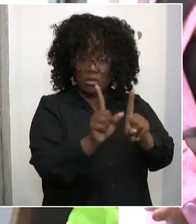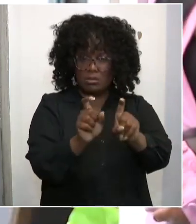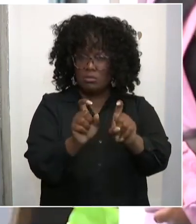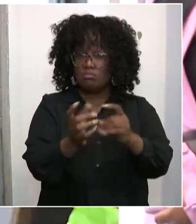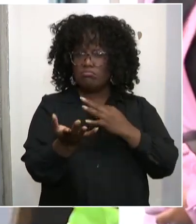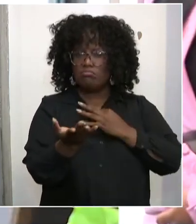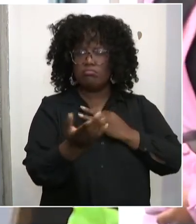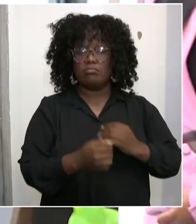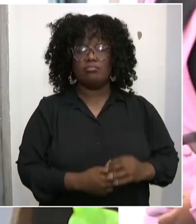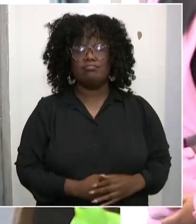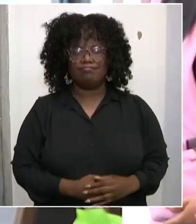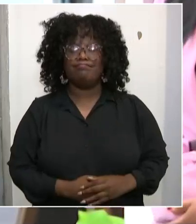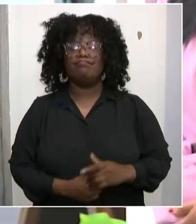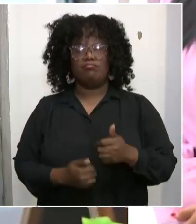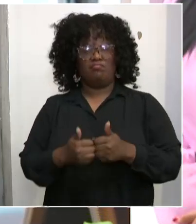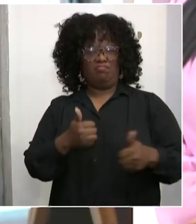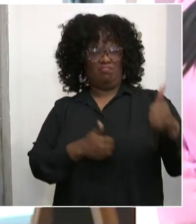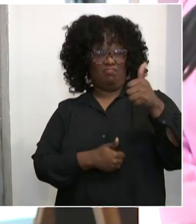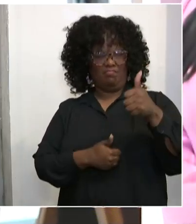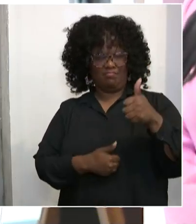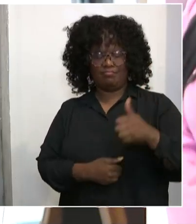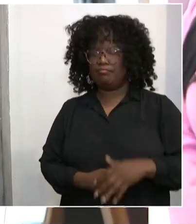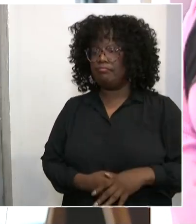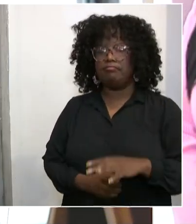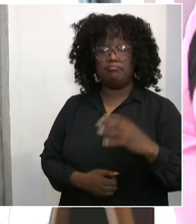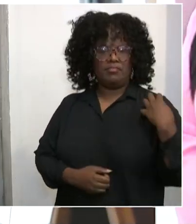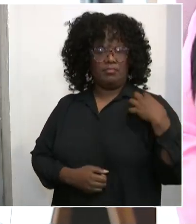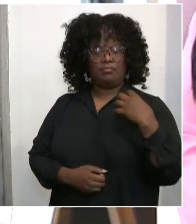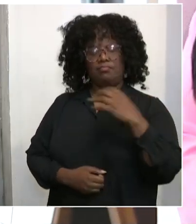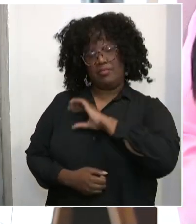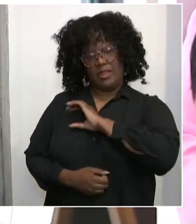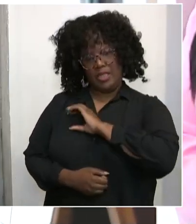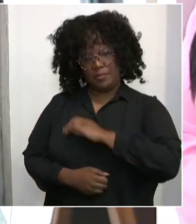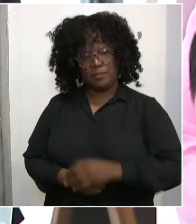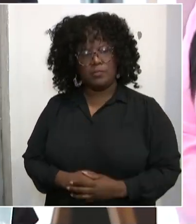Thank you for the question. I think I've, I've shared very eloquently that um